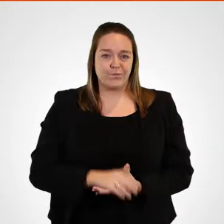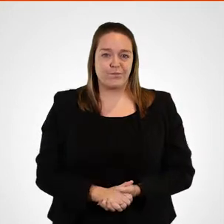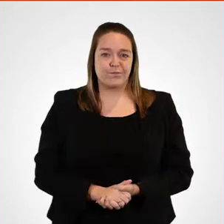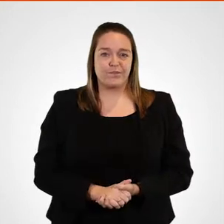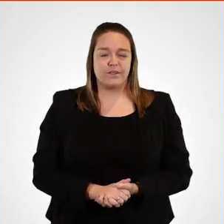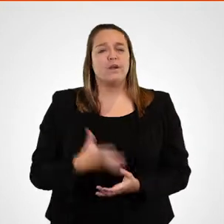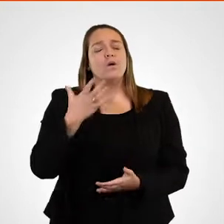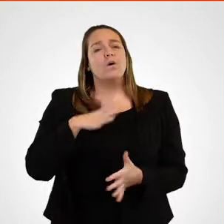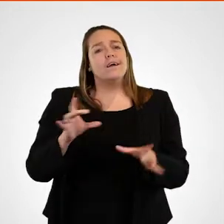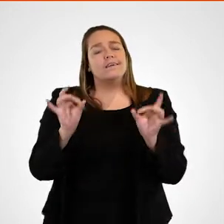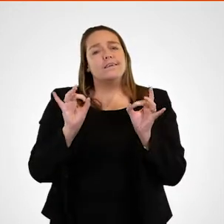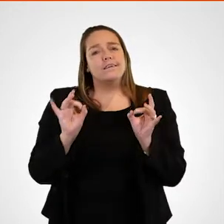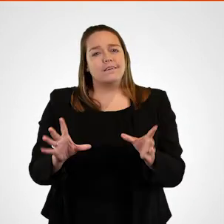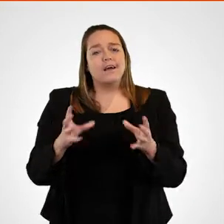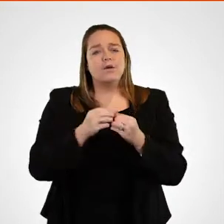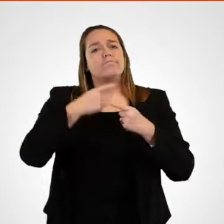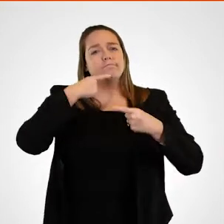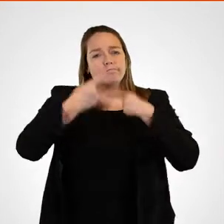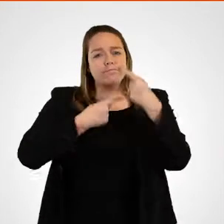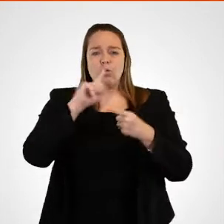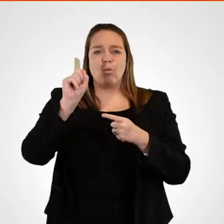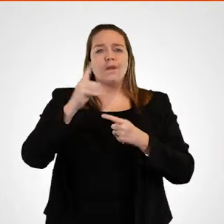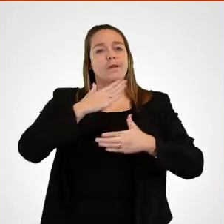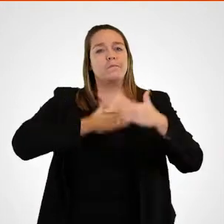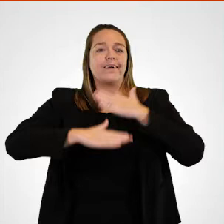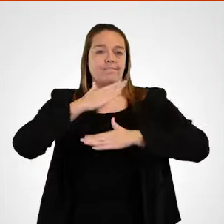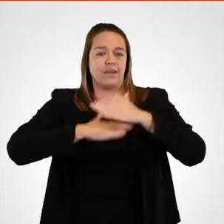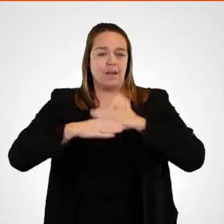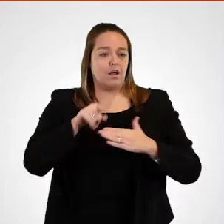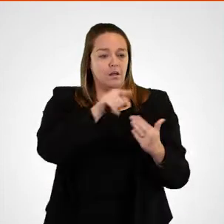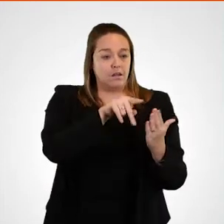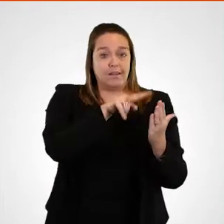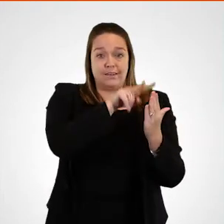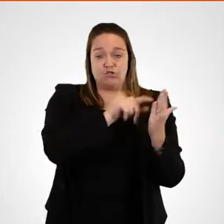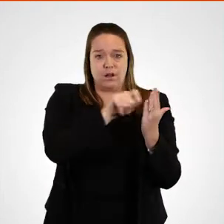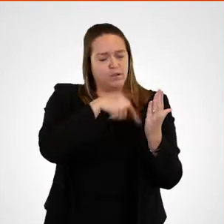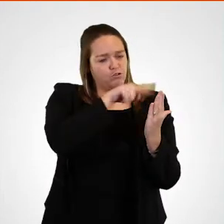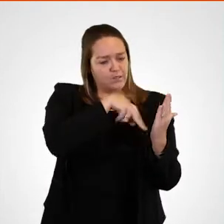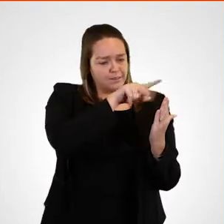I'd like to start with highlighting some of the behaviours that the literature tells us about students